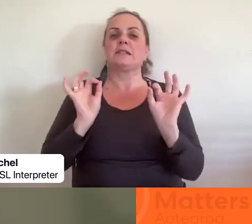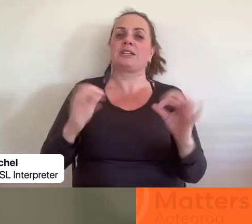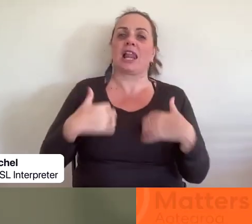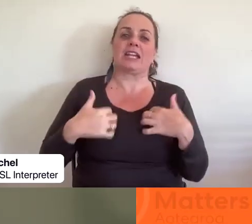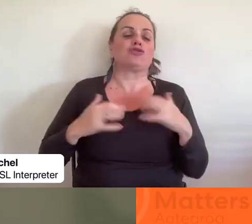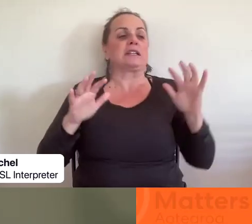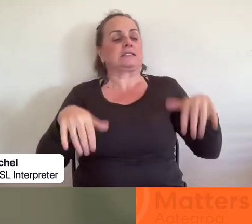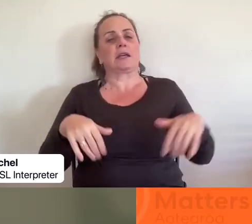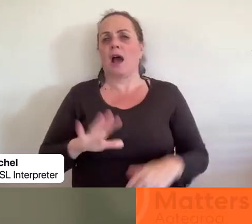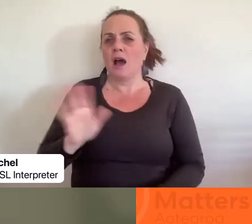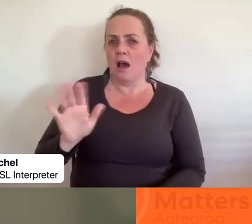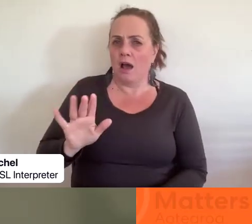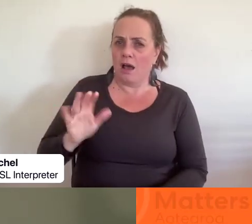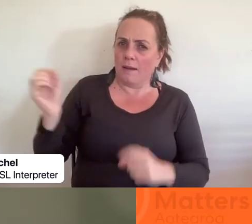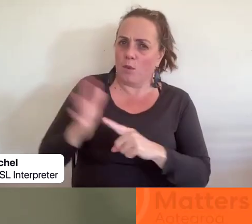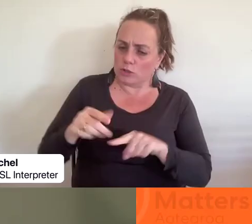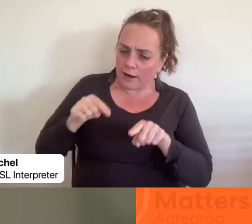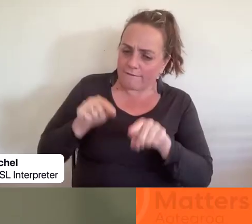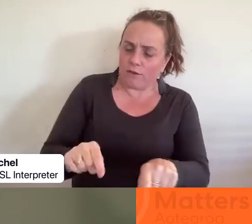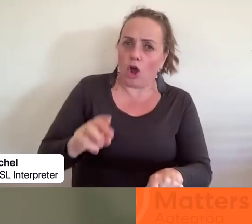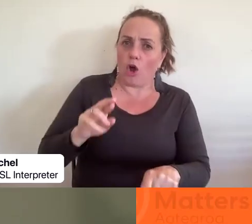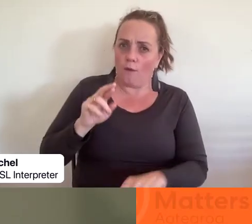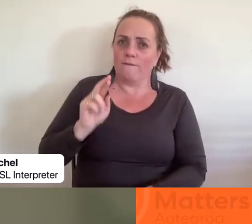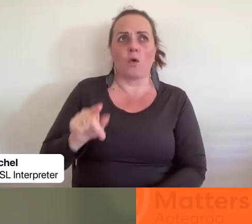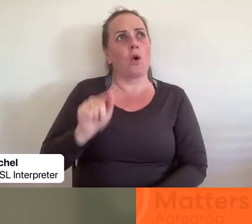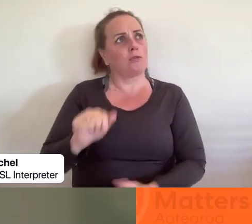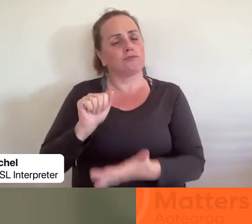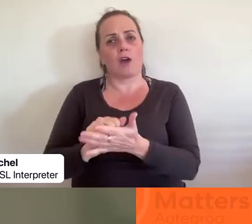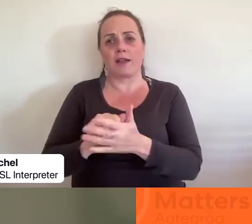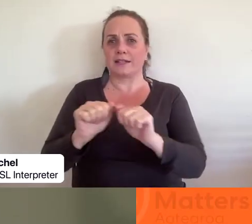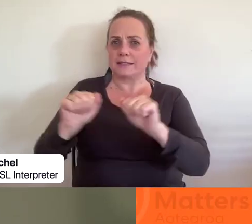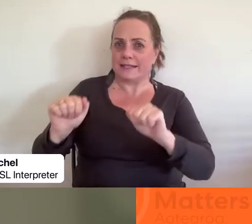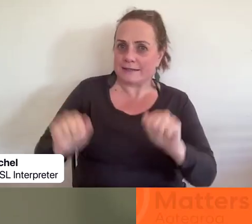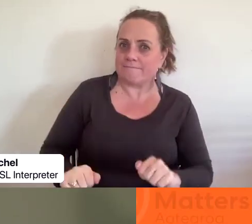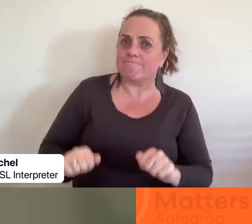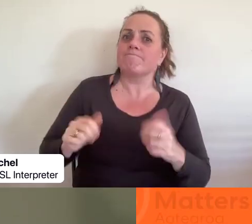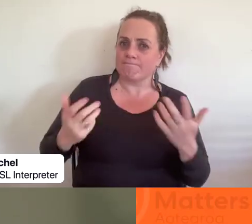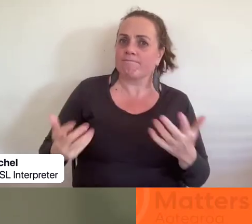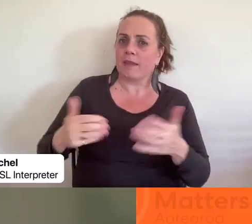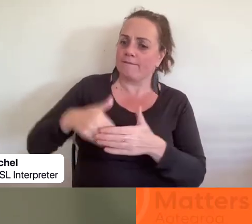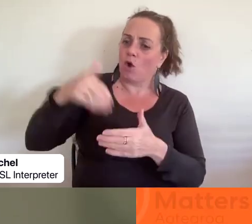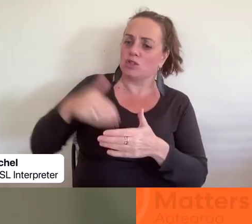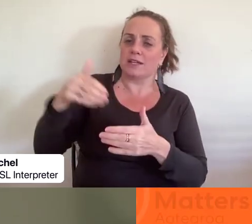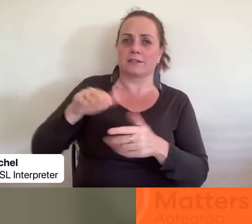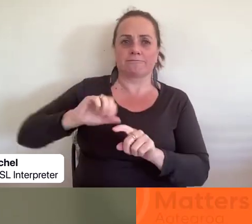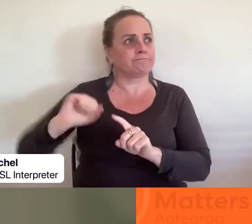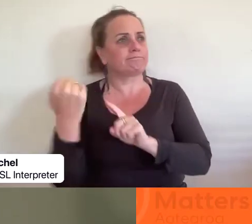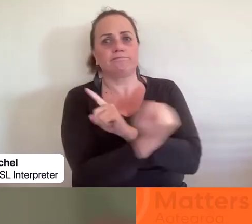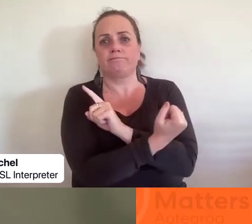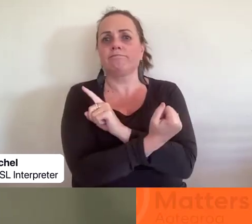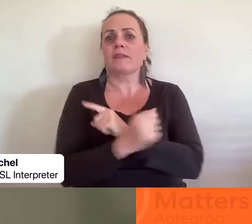of democratic legitimacy. In other words, they are the foundation of nothing about us without